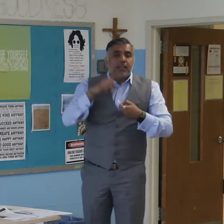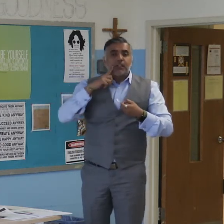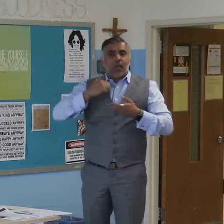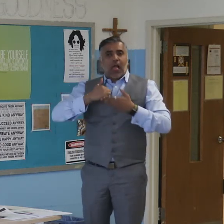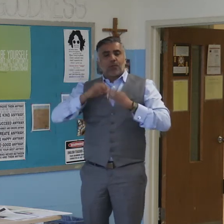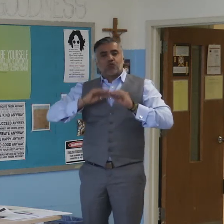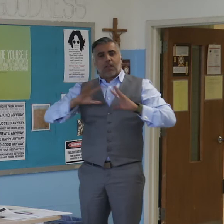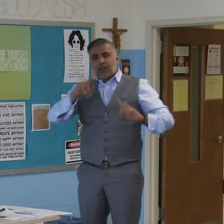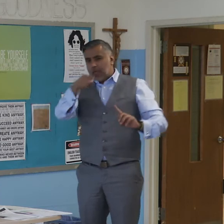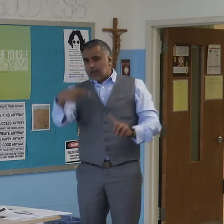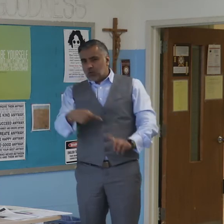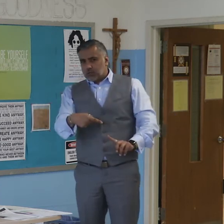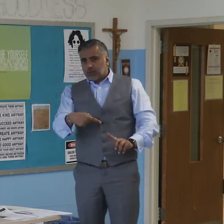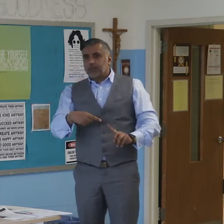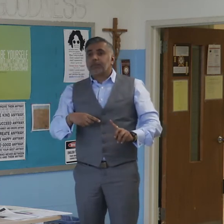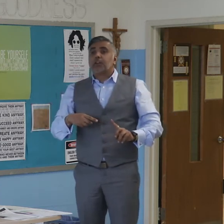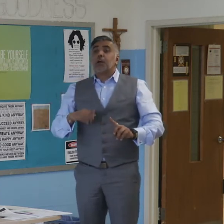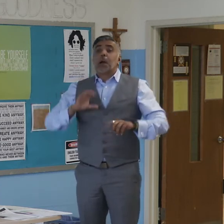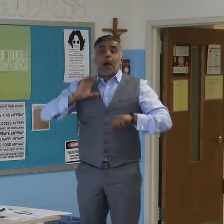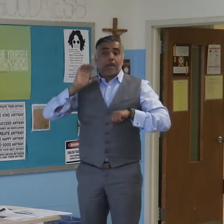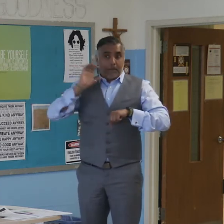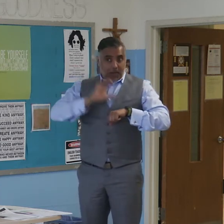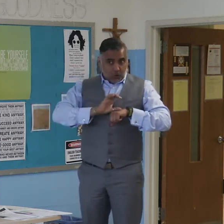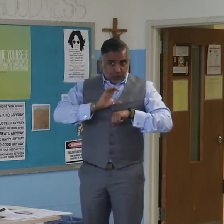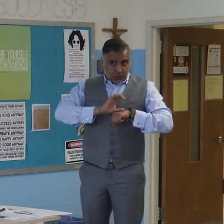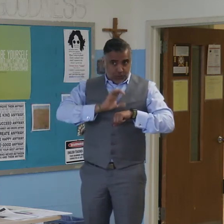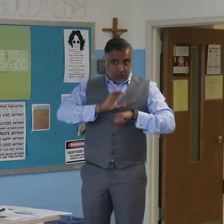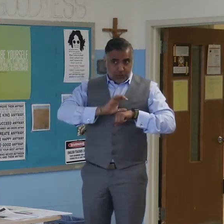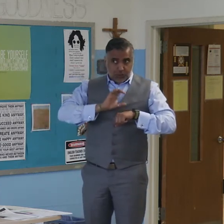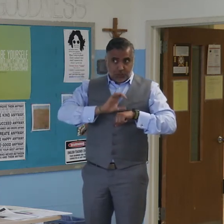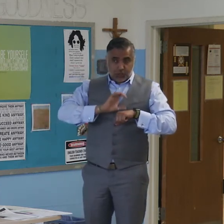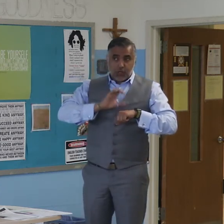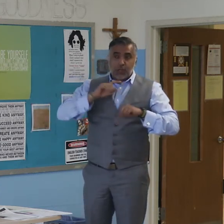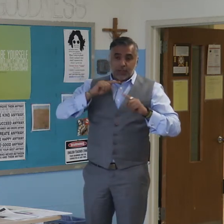point, you know, again a parish with all sincerity can believe that we have a